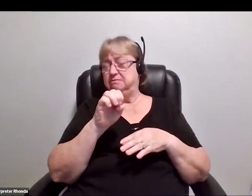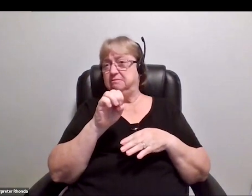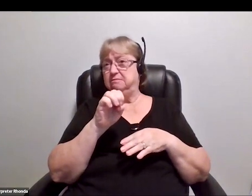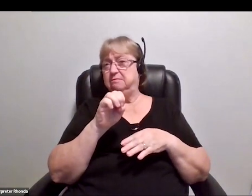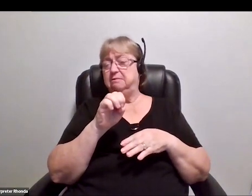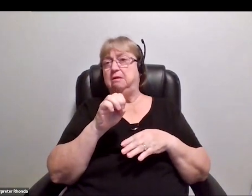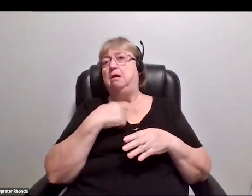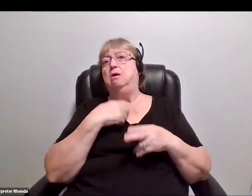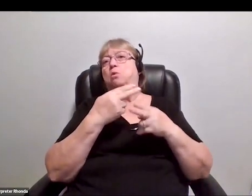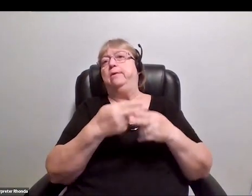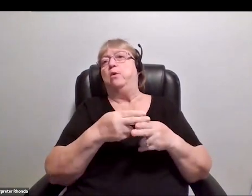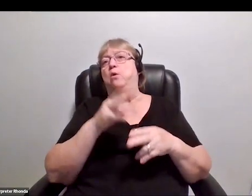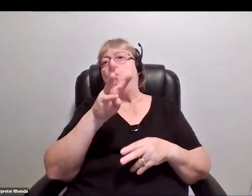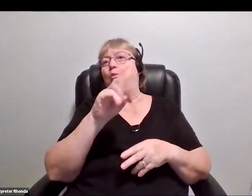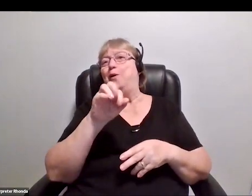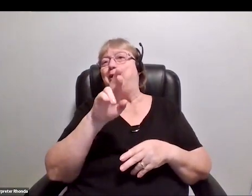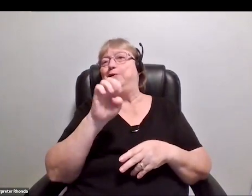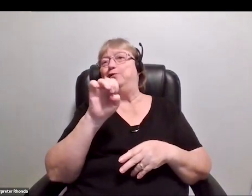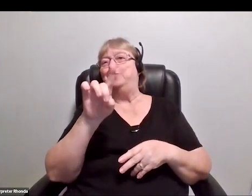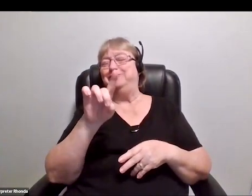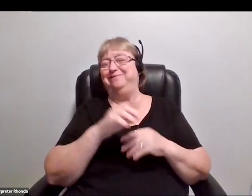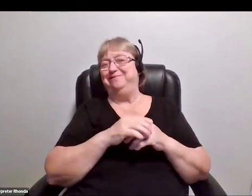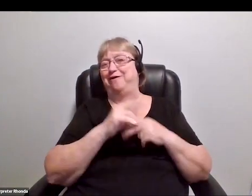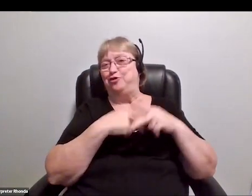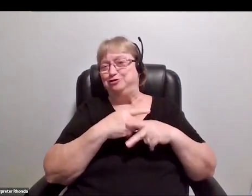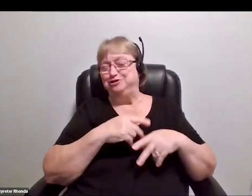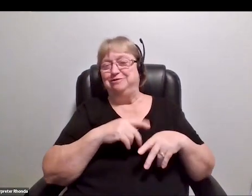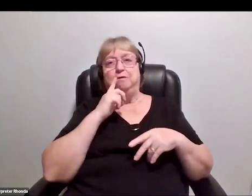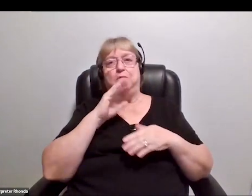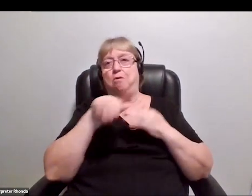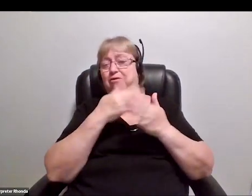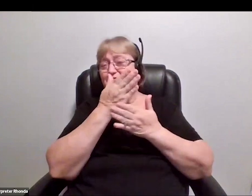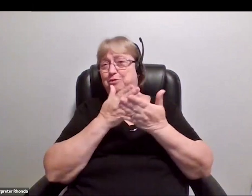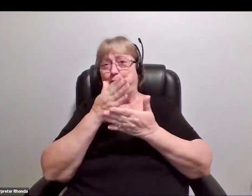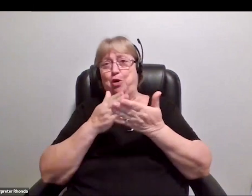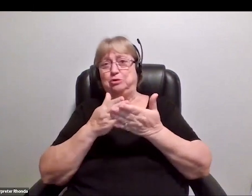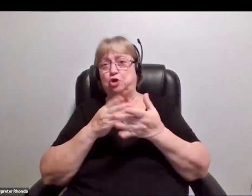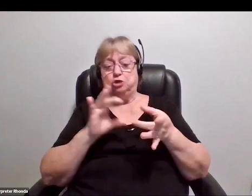We call it the wired version. It's basically all the parts are wired together.